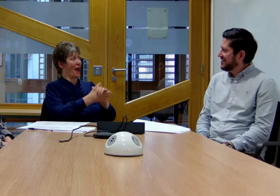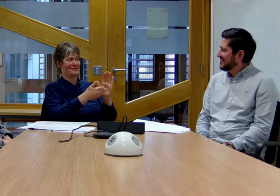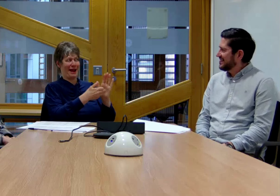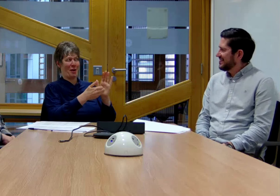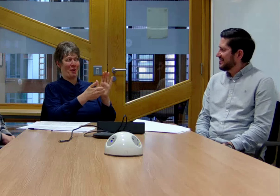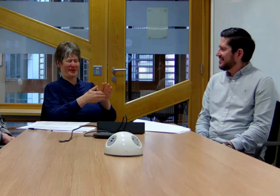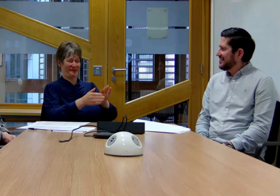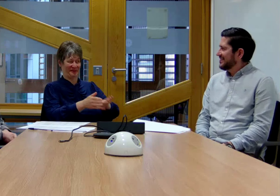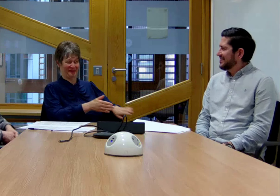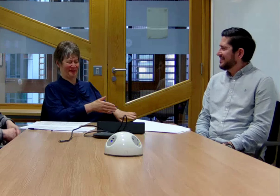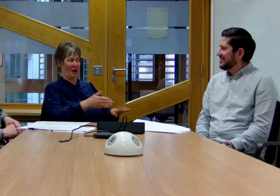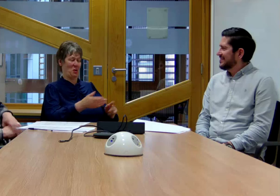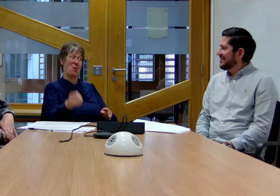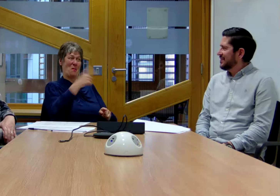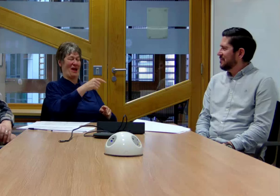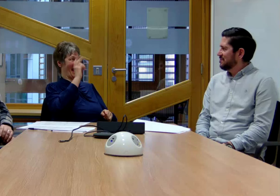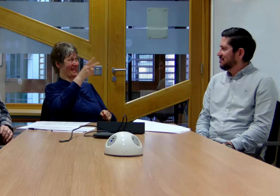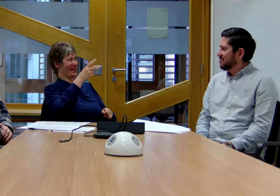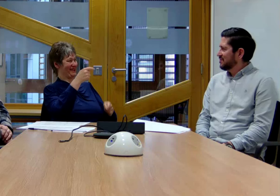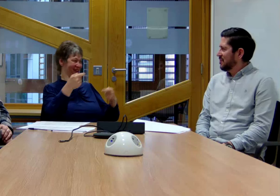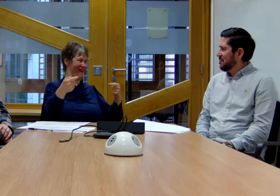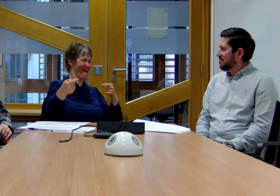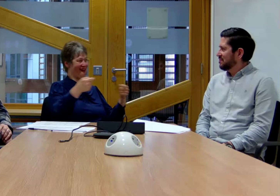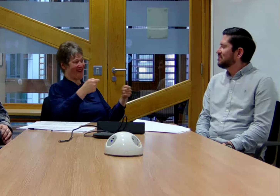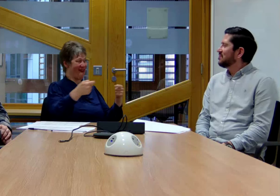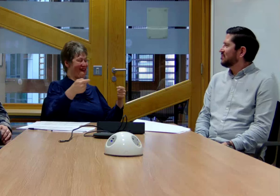Yeah. So let's get controversial again for a minute.